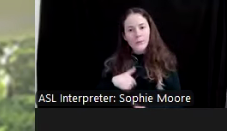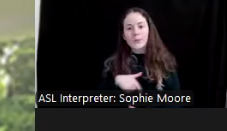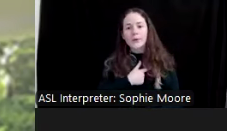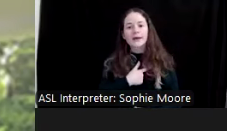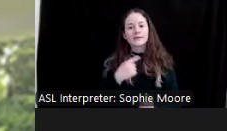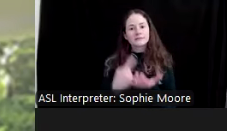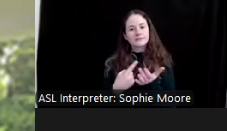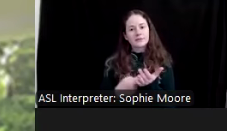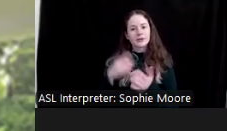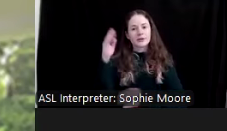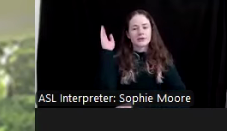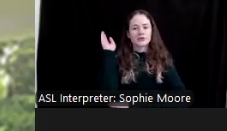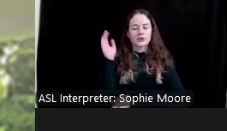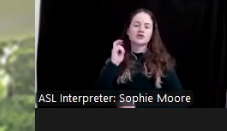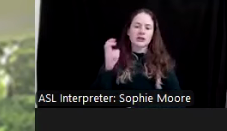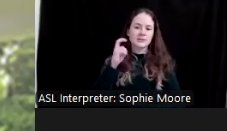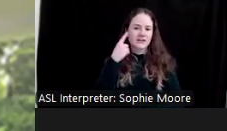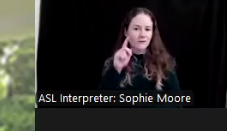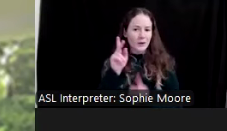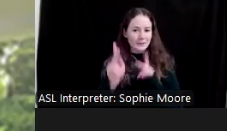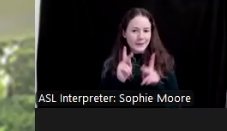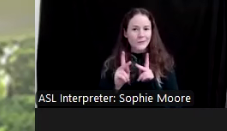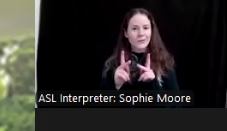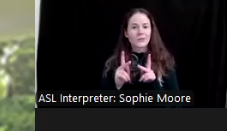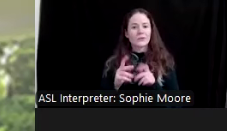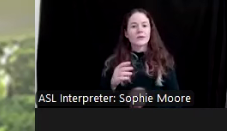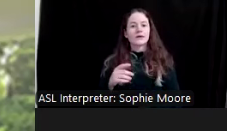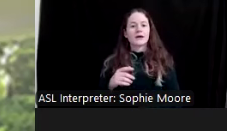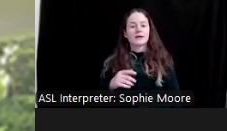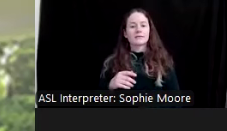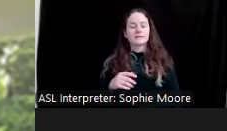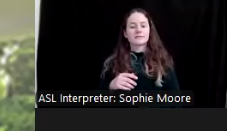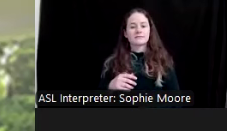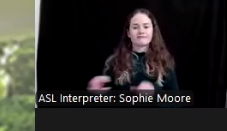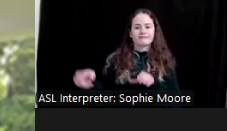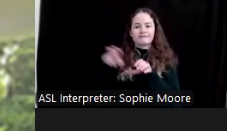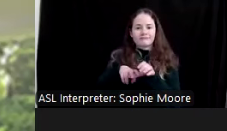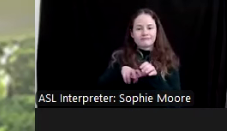participating in. Um at this point I am going to